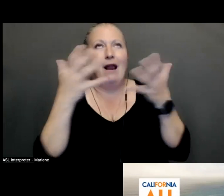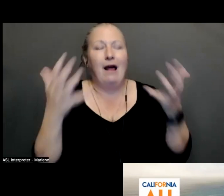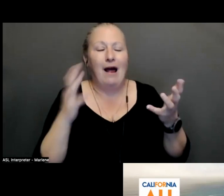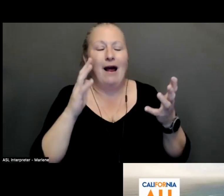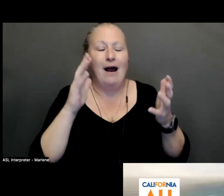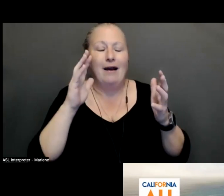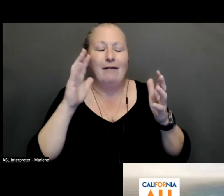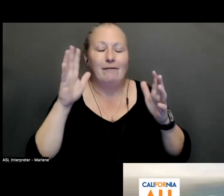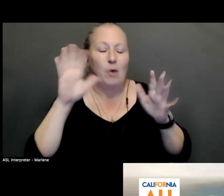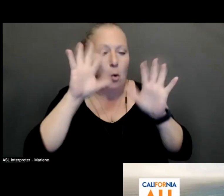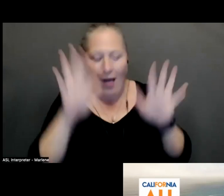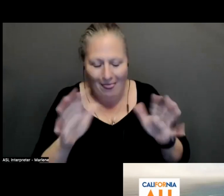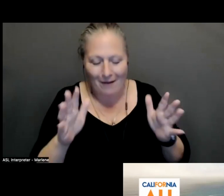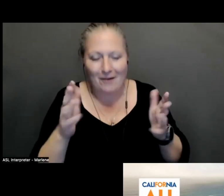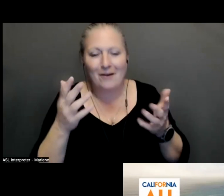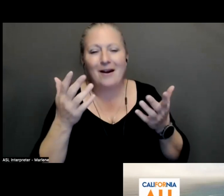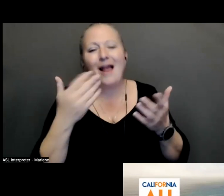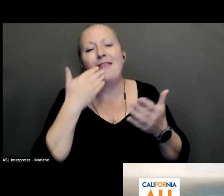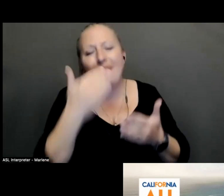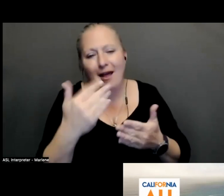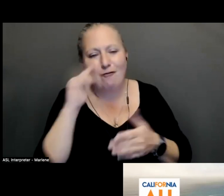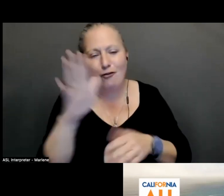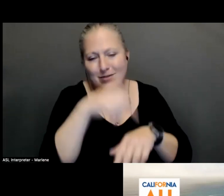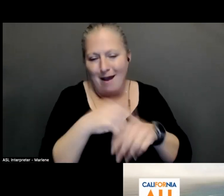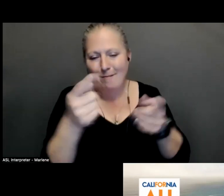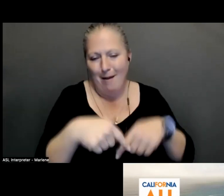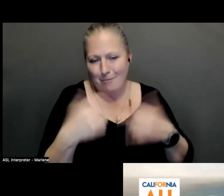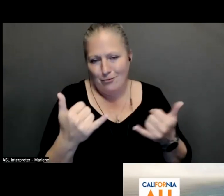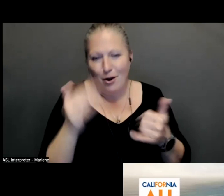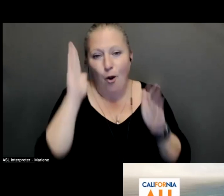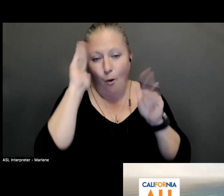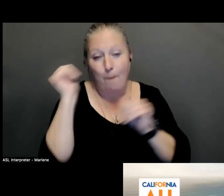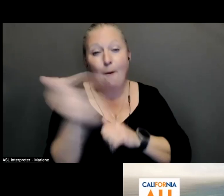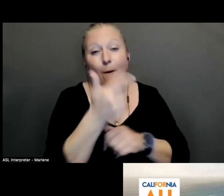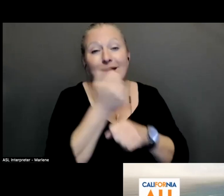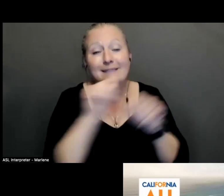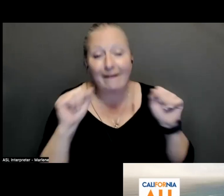thank you for taking the time to be here today. I hope that you all stay safe. I hope that.